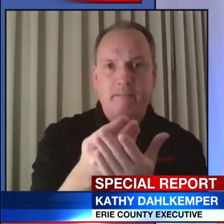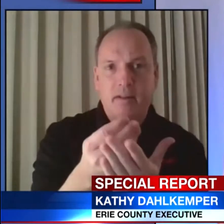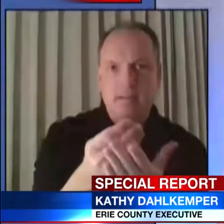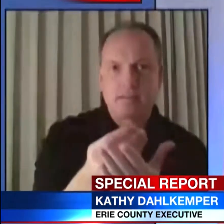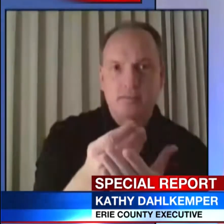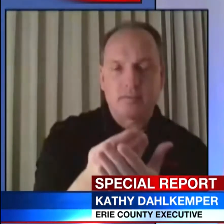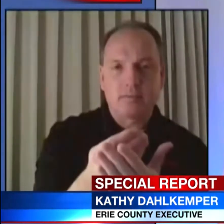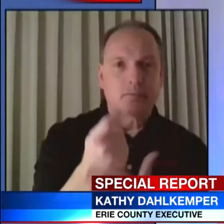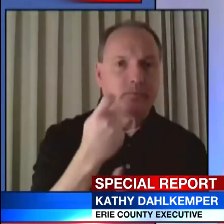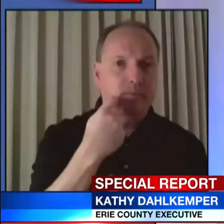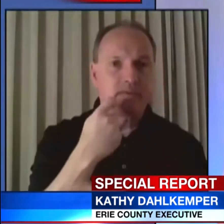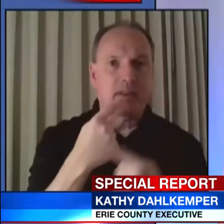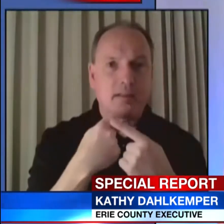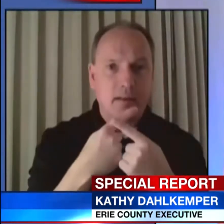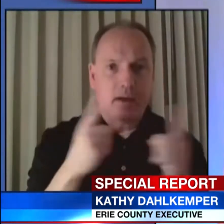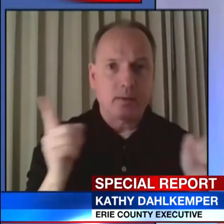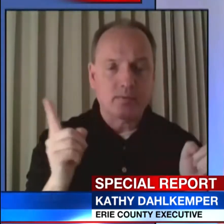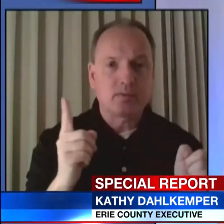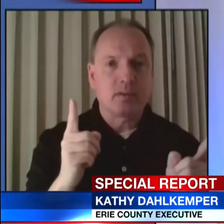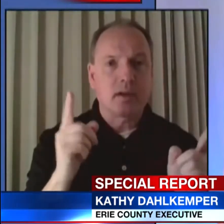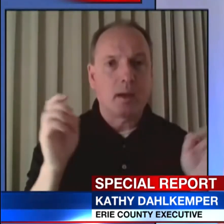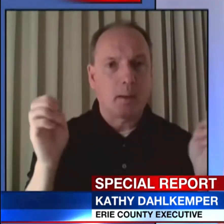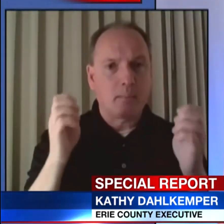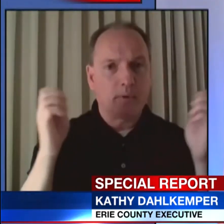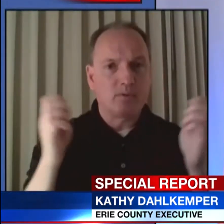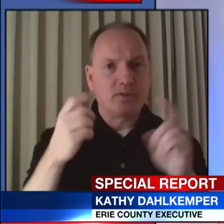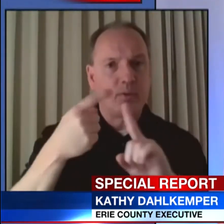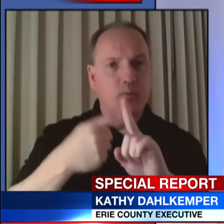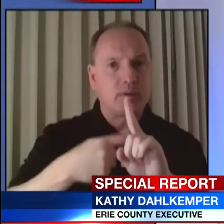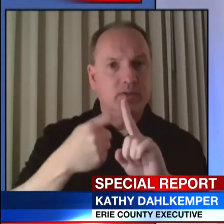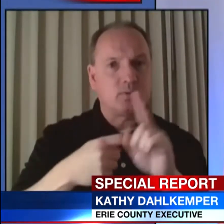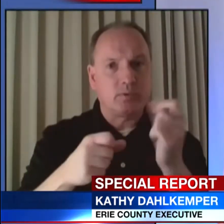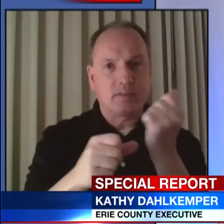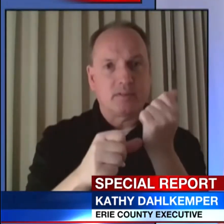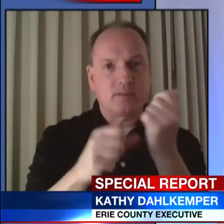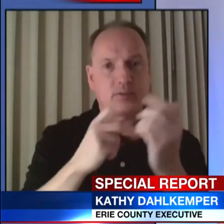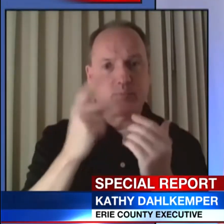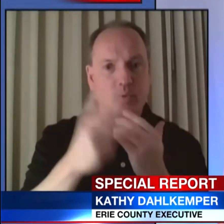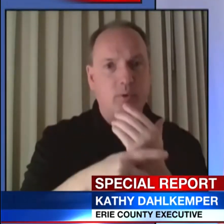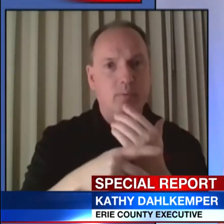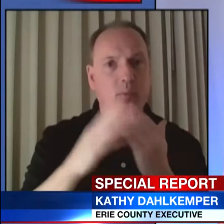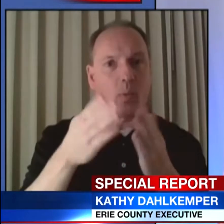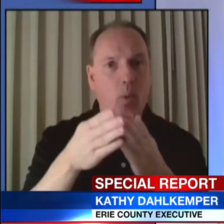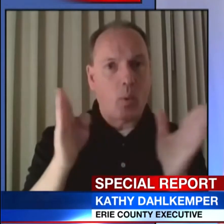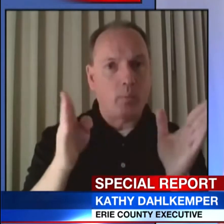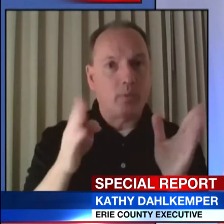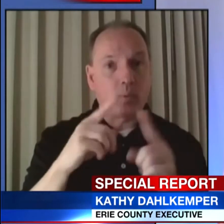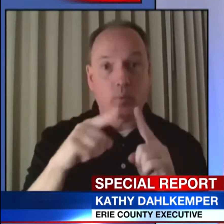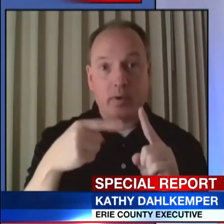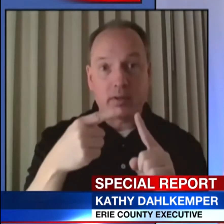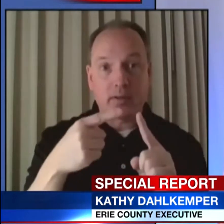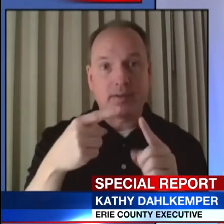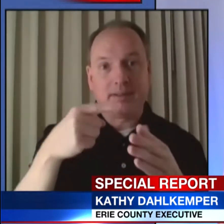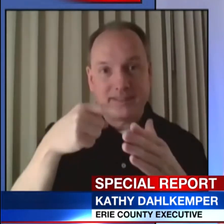GOVERNMENT TO HELP THOSE WHO SUFFERED THROUGH THE PANDEMIC FINANCIALLY. MOST RECENTLY WE ANNOUNCED THE EMERGENCY RENTAL